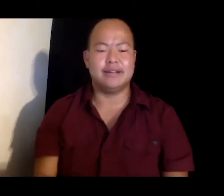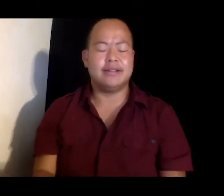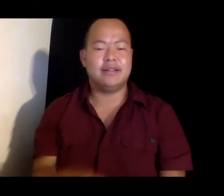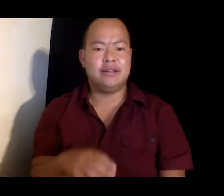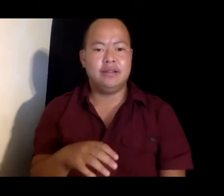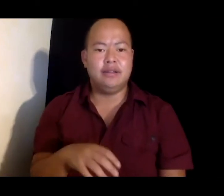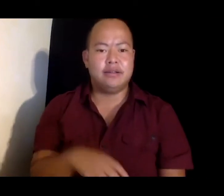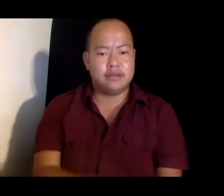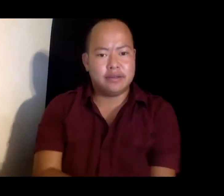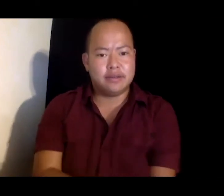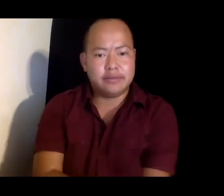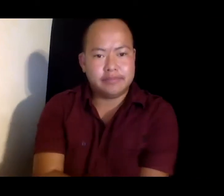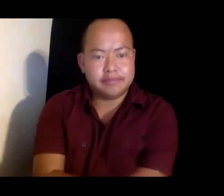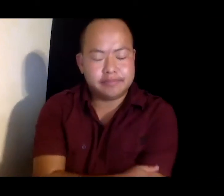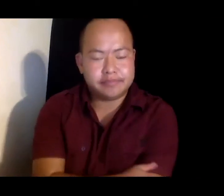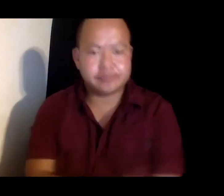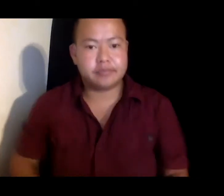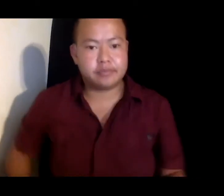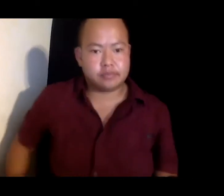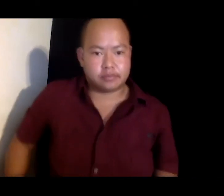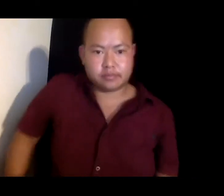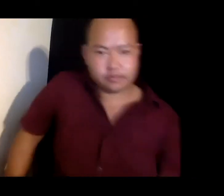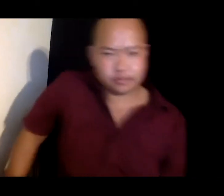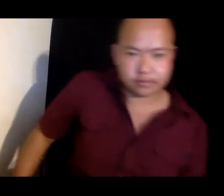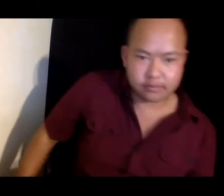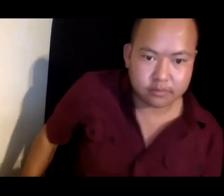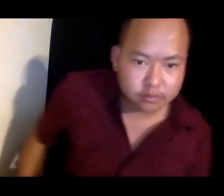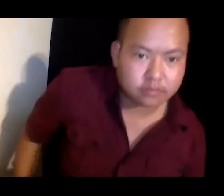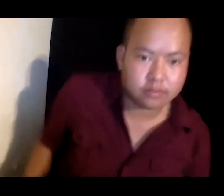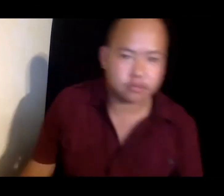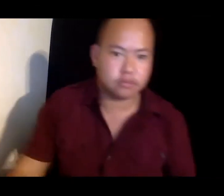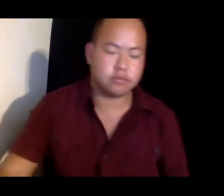So JB, I want to also ask you about your experiences